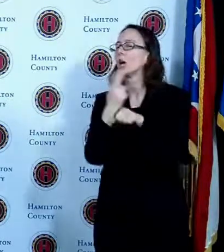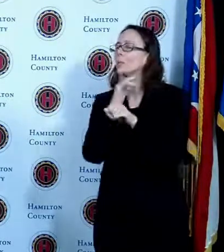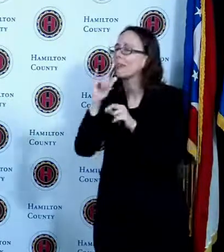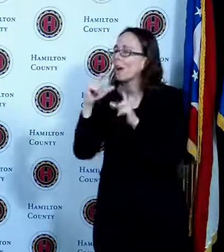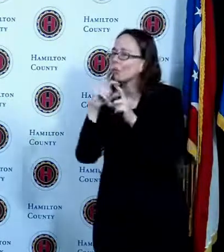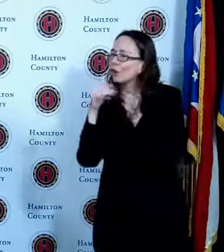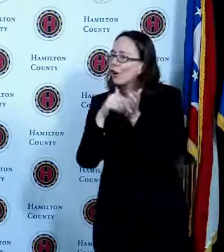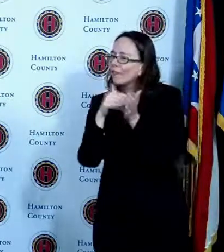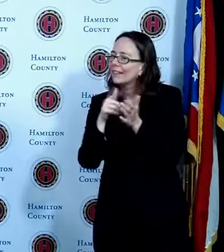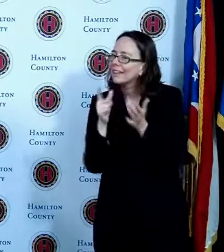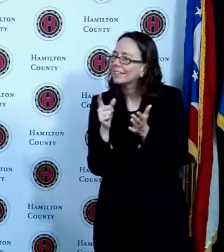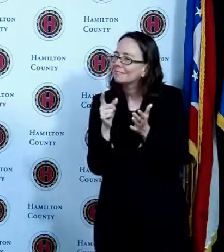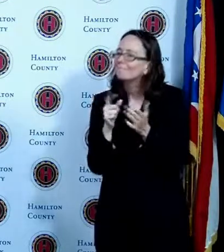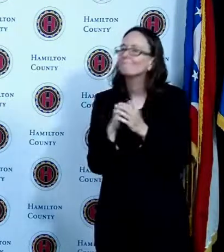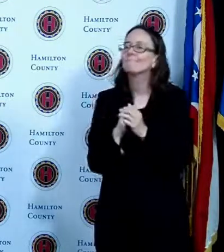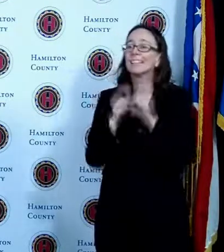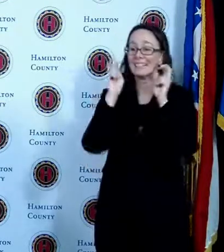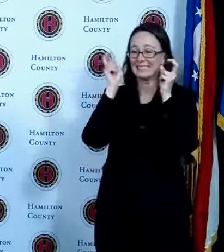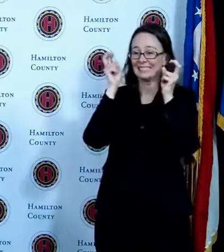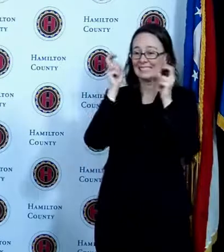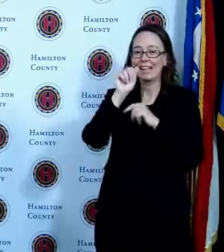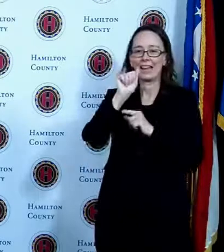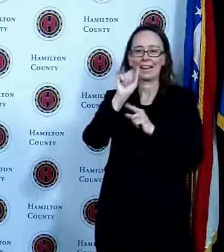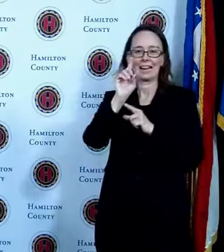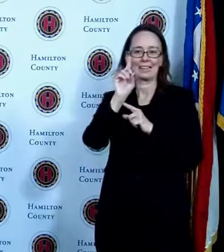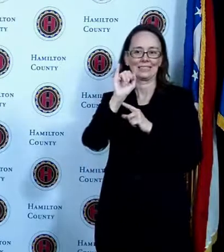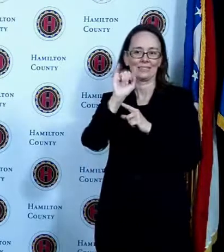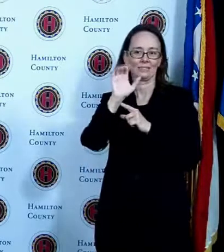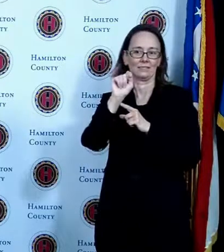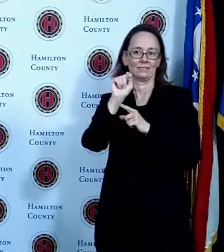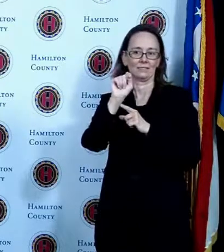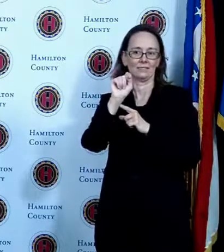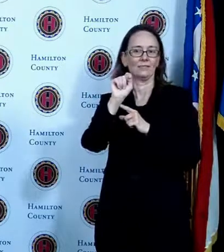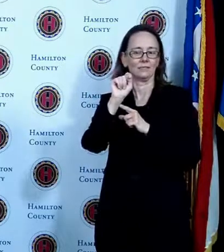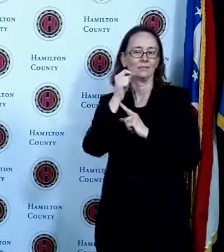quote-unquote addict is you have to remember this is someone's mother father